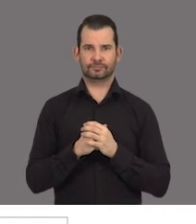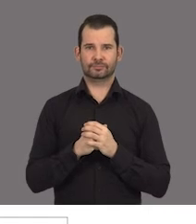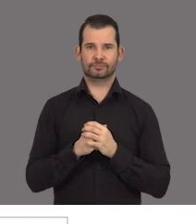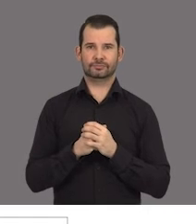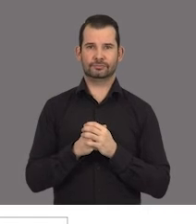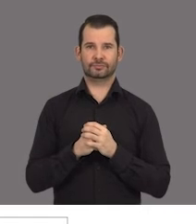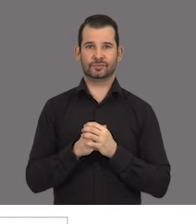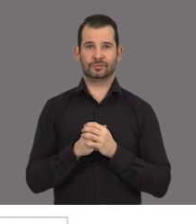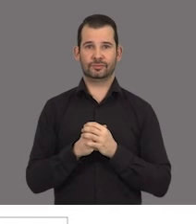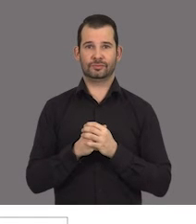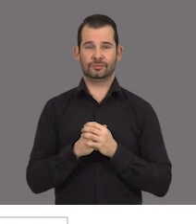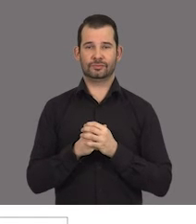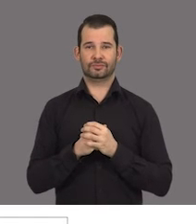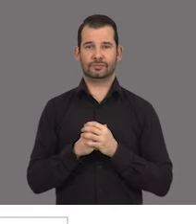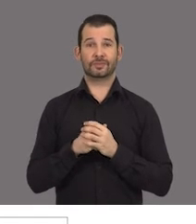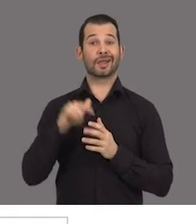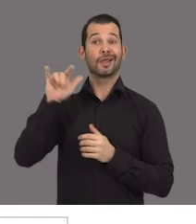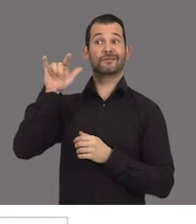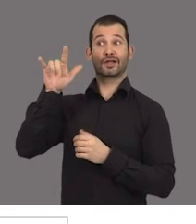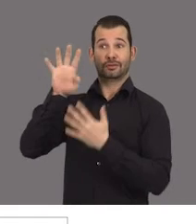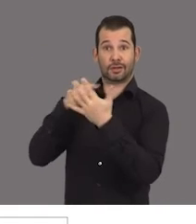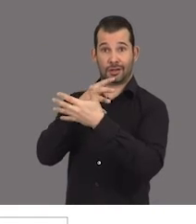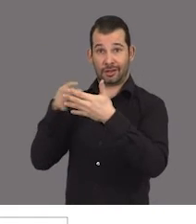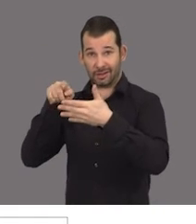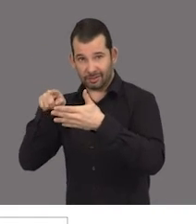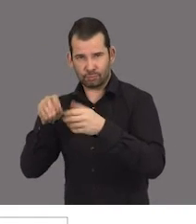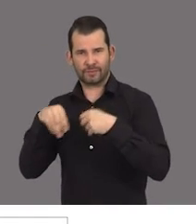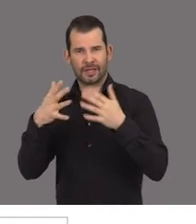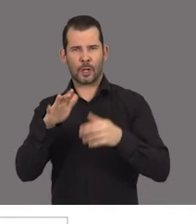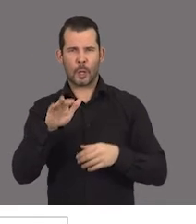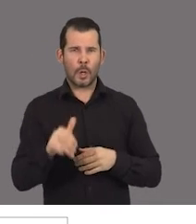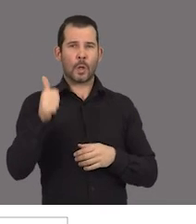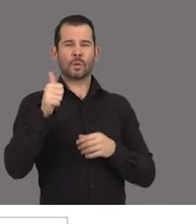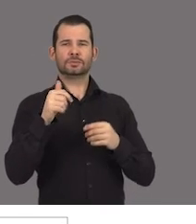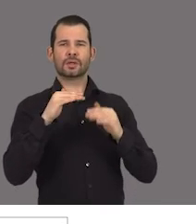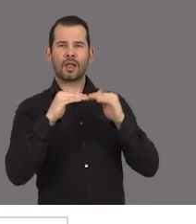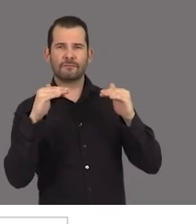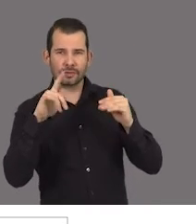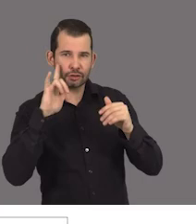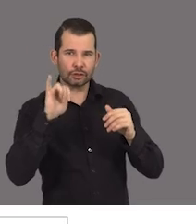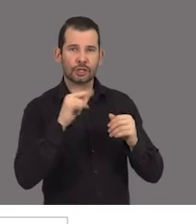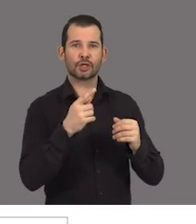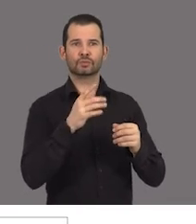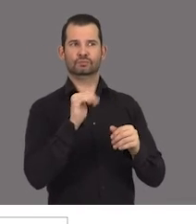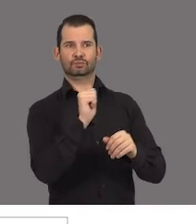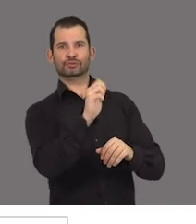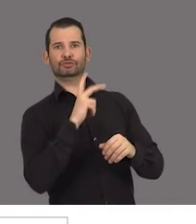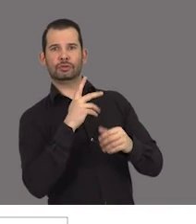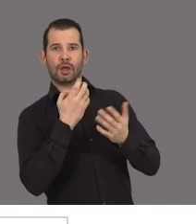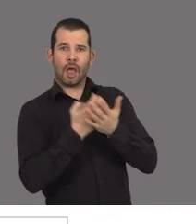The airfare tables provide the lowest level of return economy airfares for